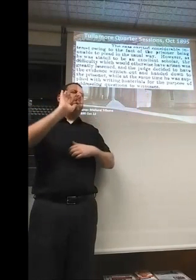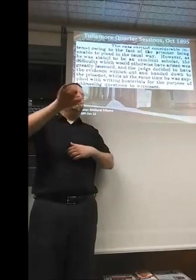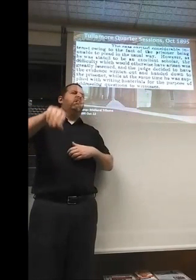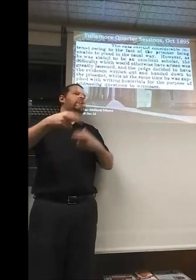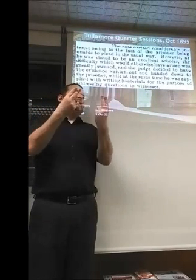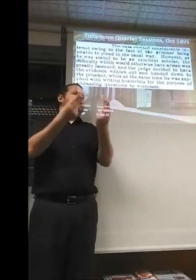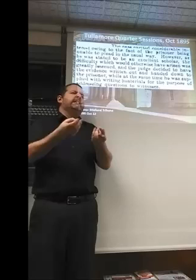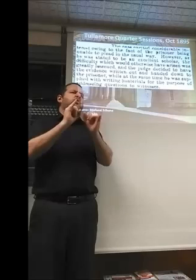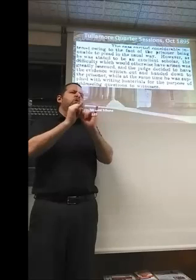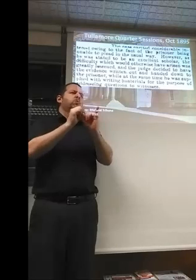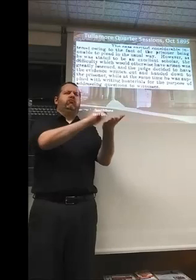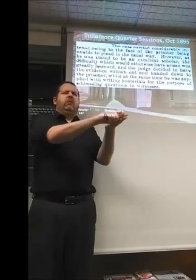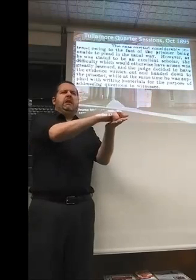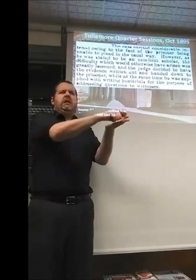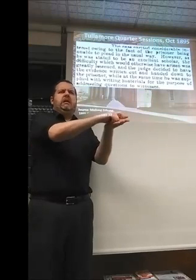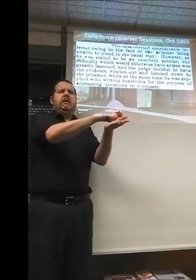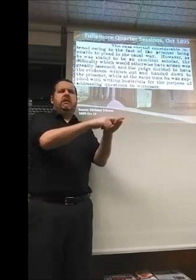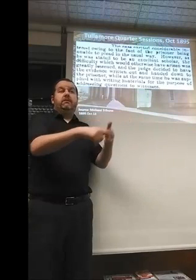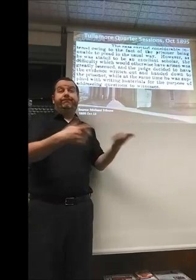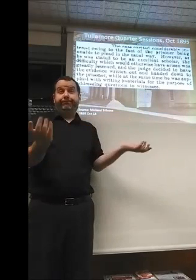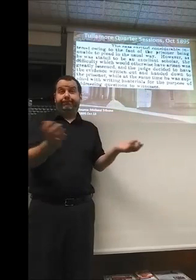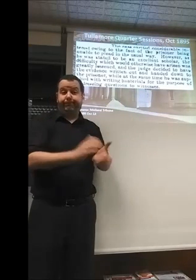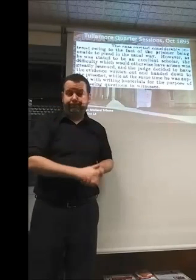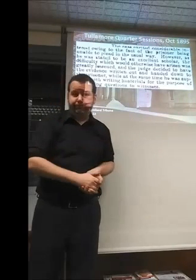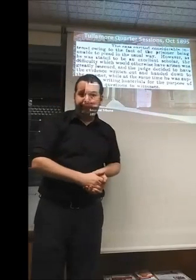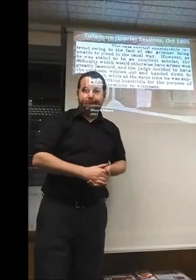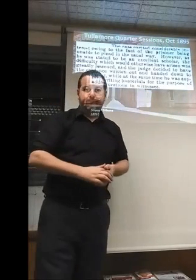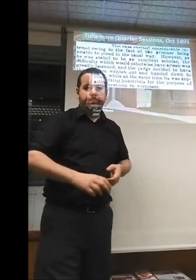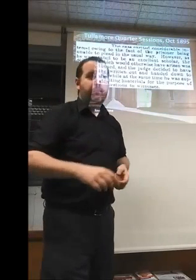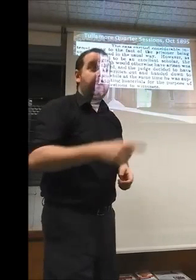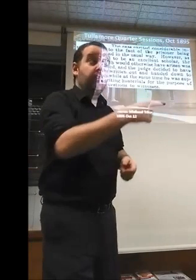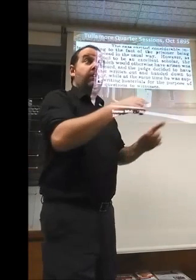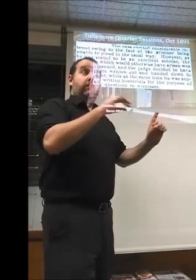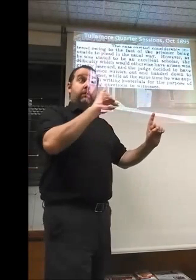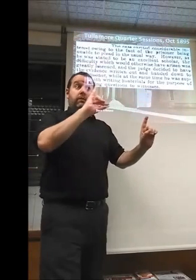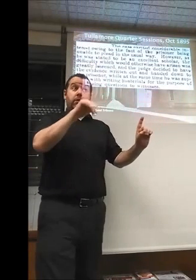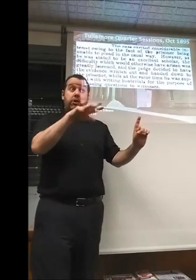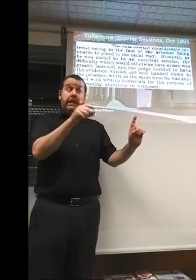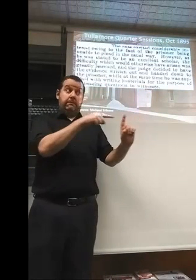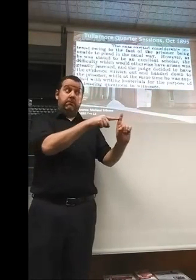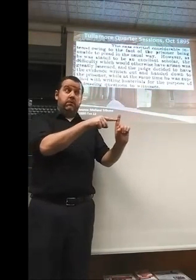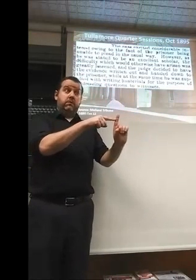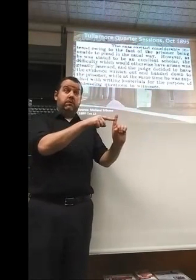died so then the newspaper printed this. So they printed that..